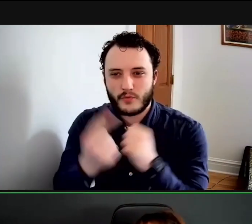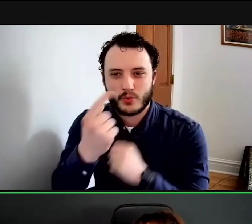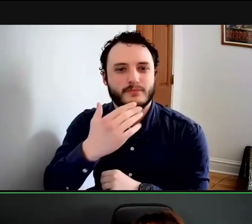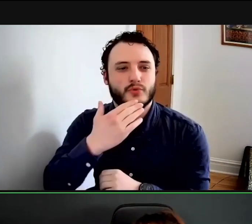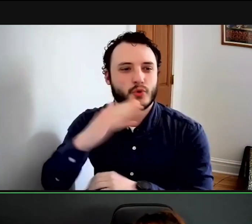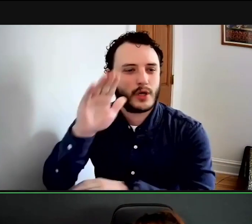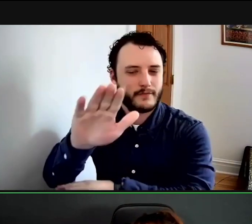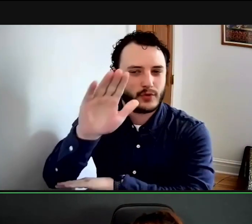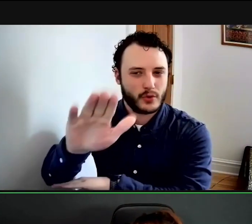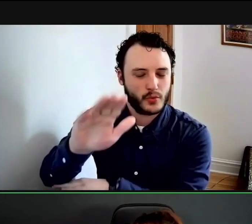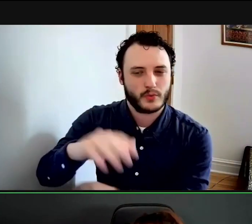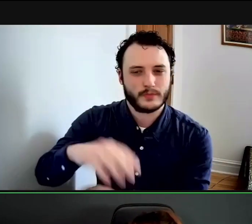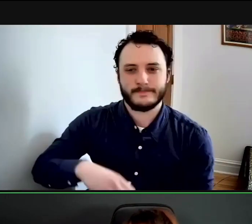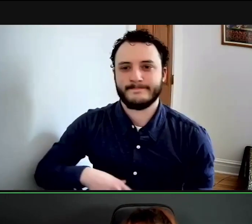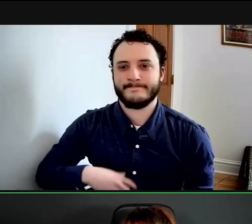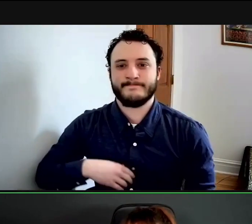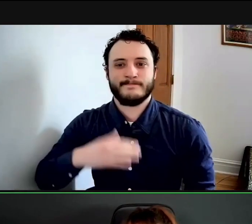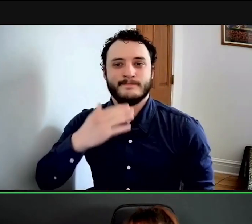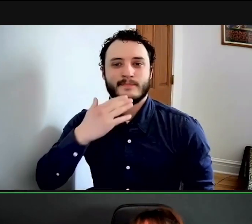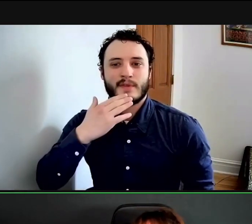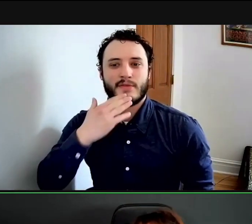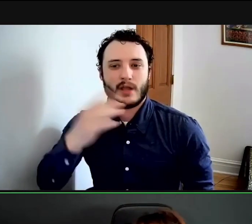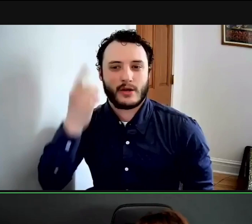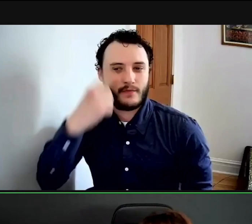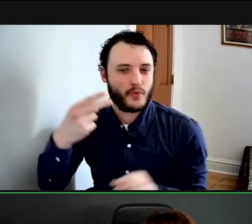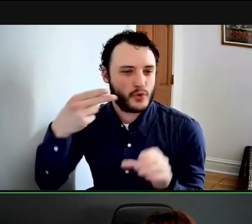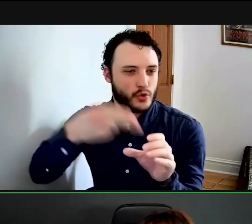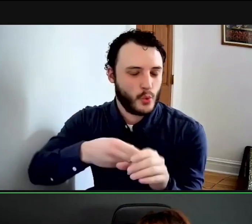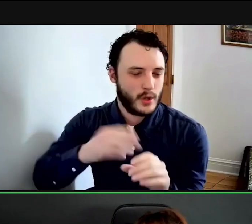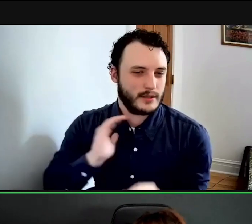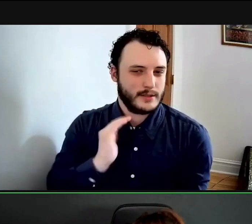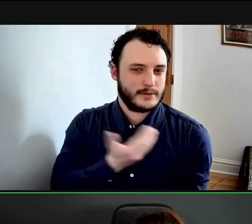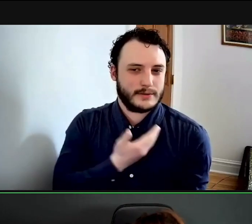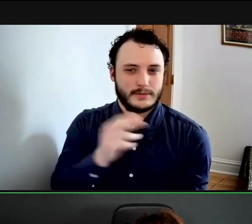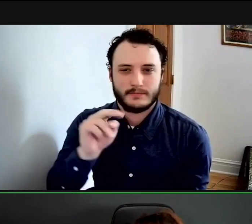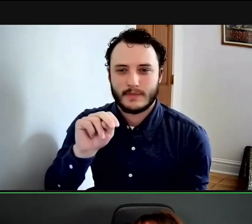Hello, everyone. Good afternoon.